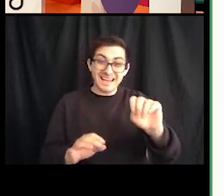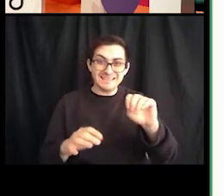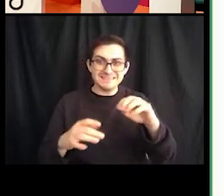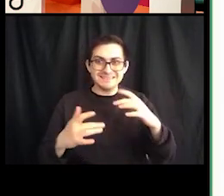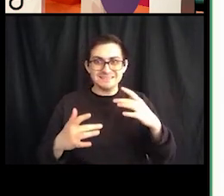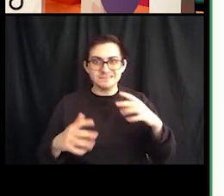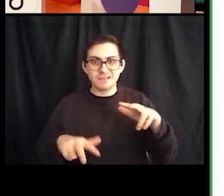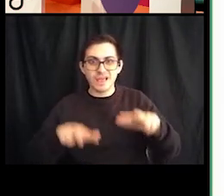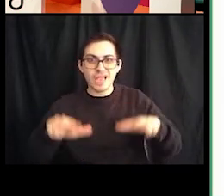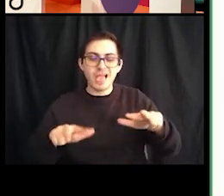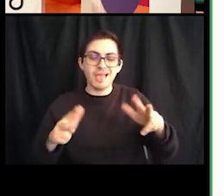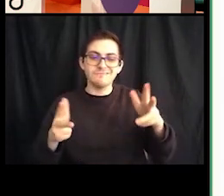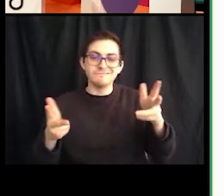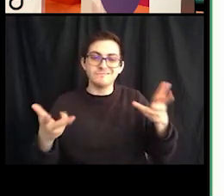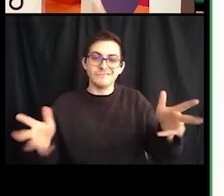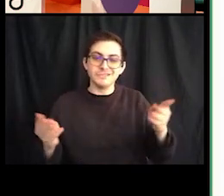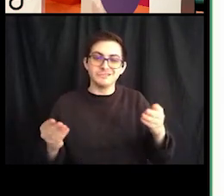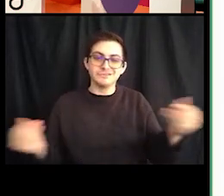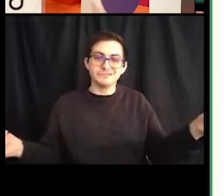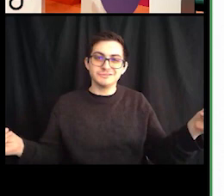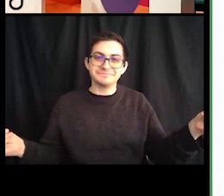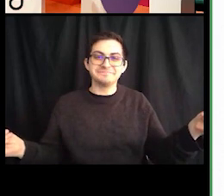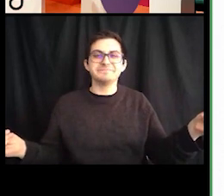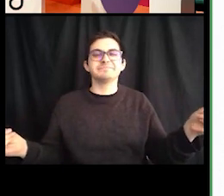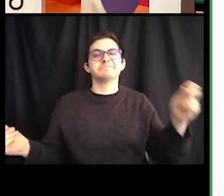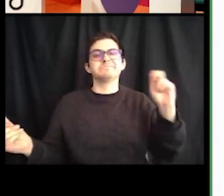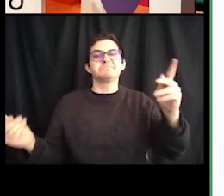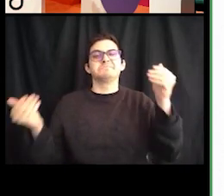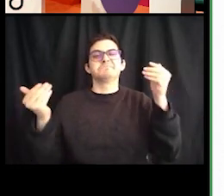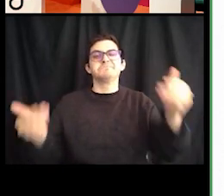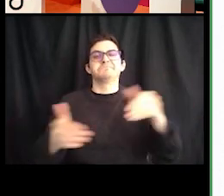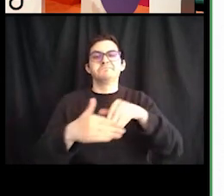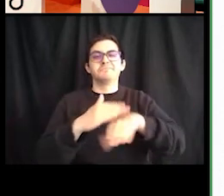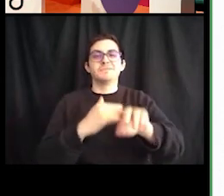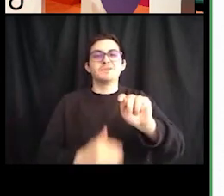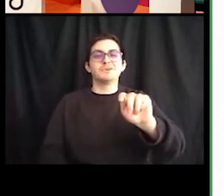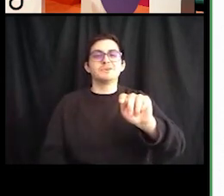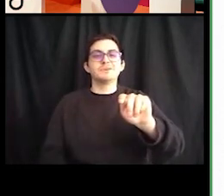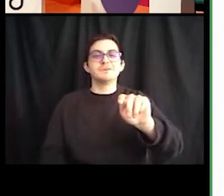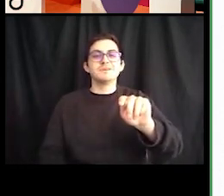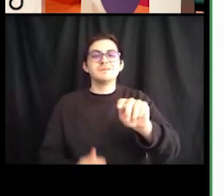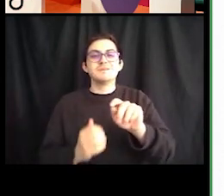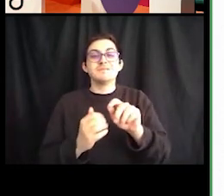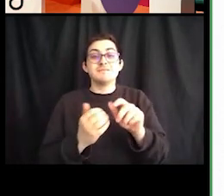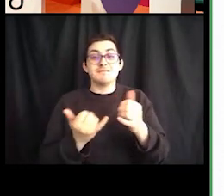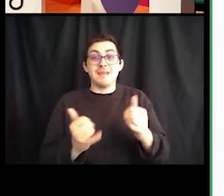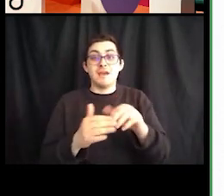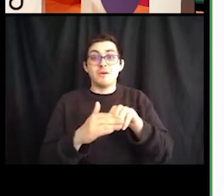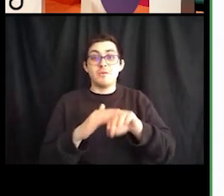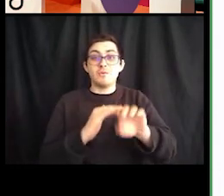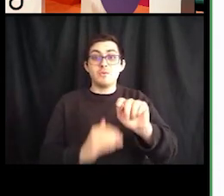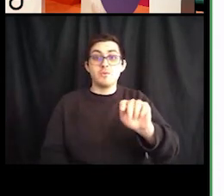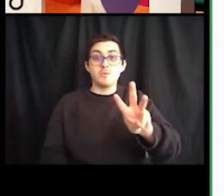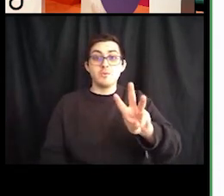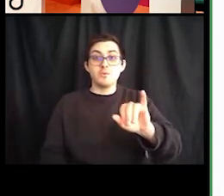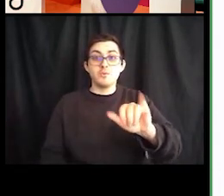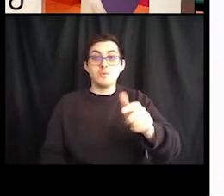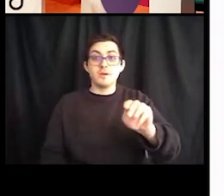prompt for all of us. How do we feature plants on the Twigma site? Twigma being our second company selling plants, of course.